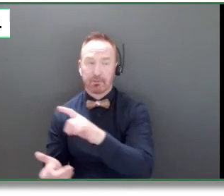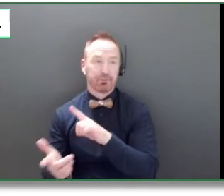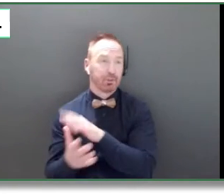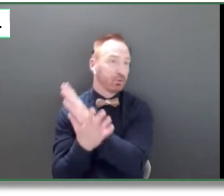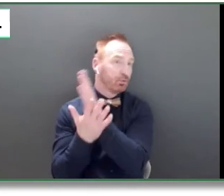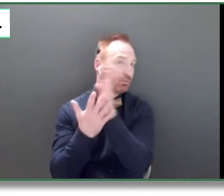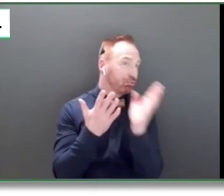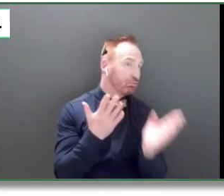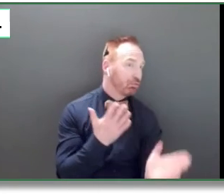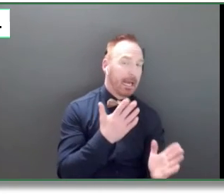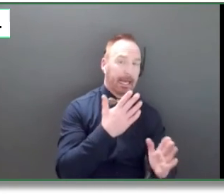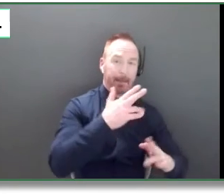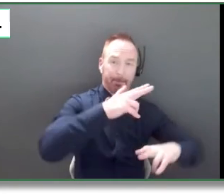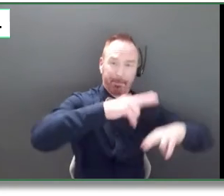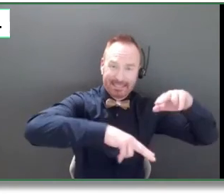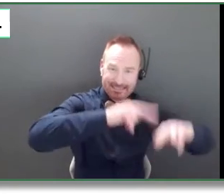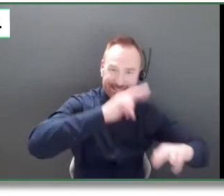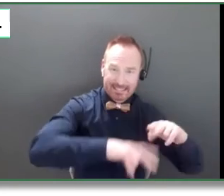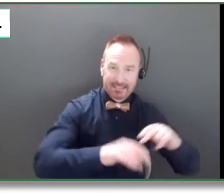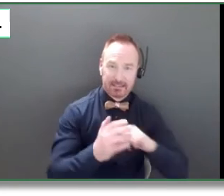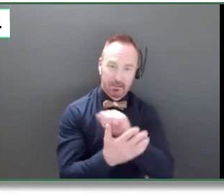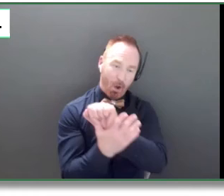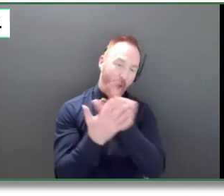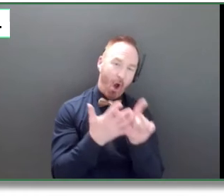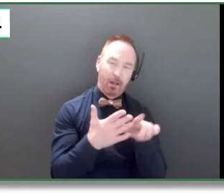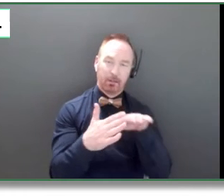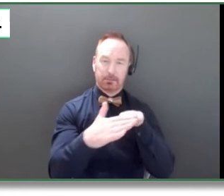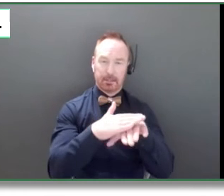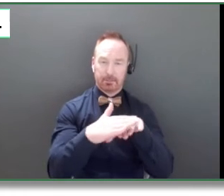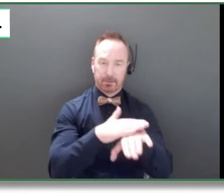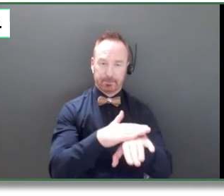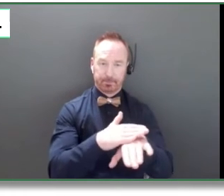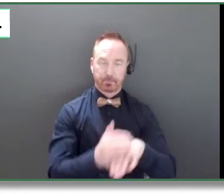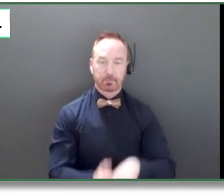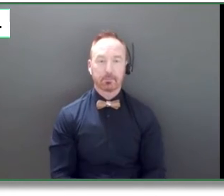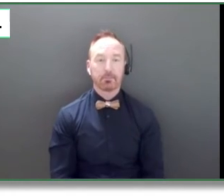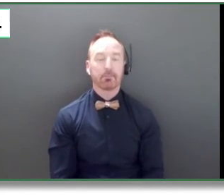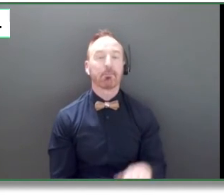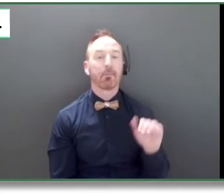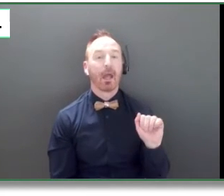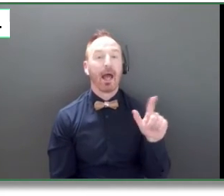are accessible. Absolutely and I remember when